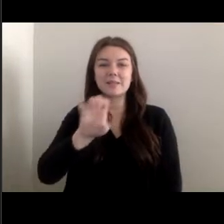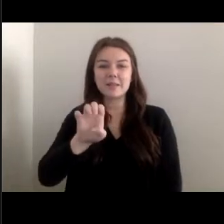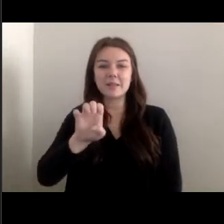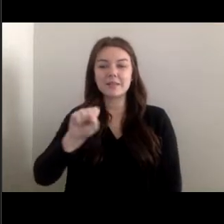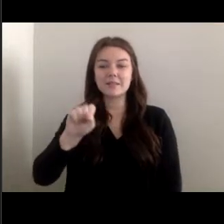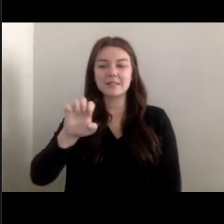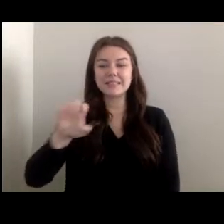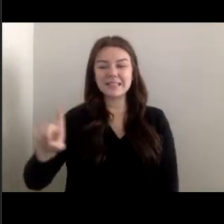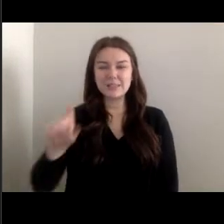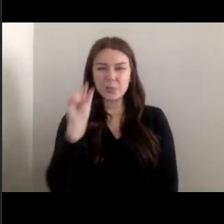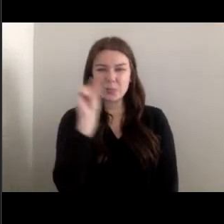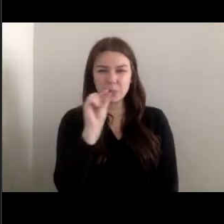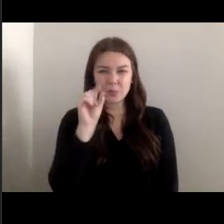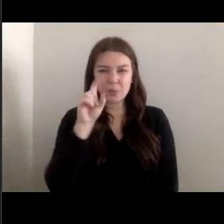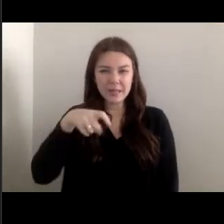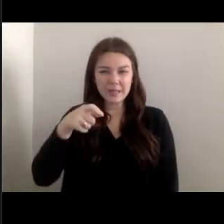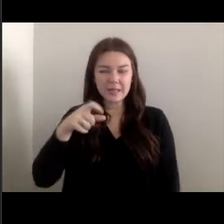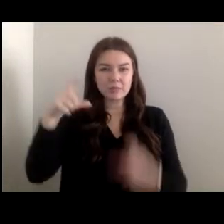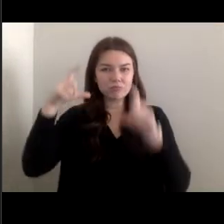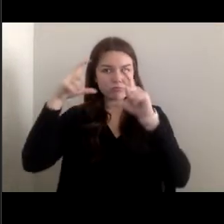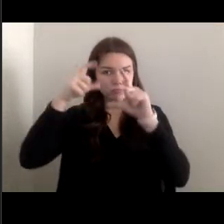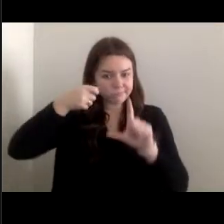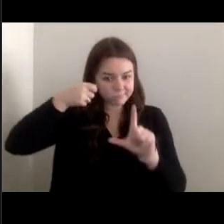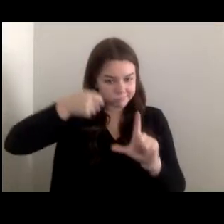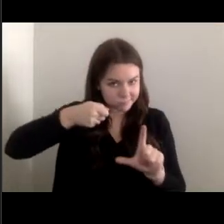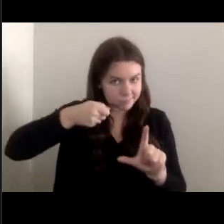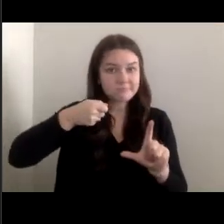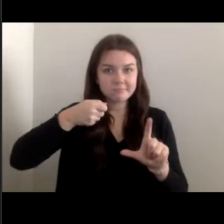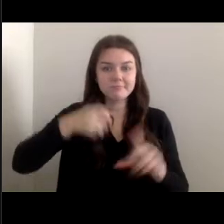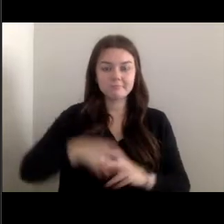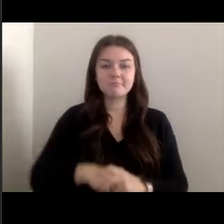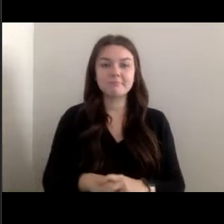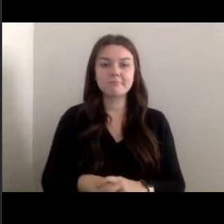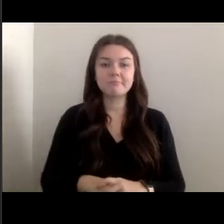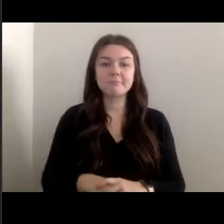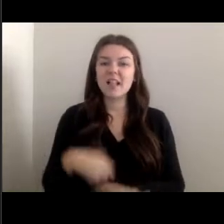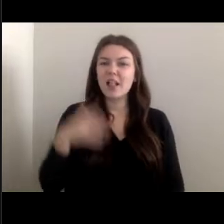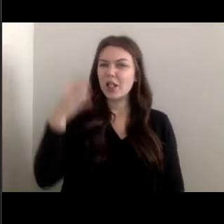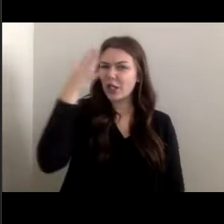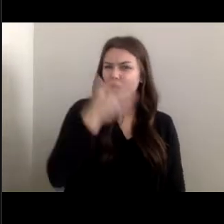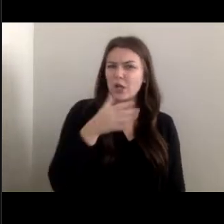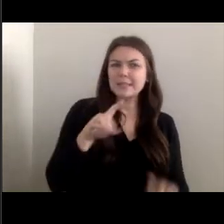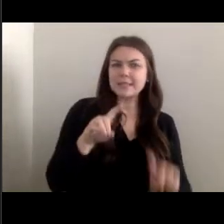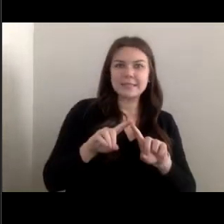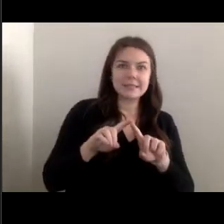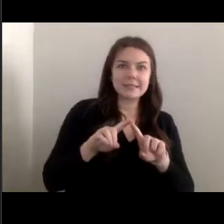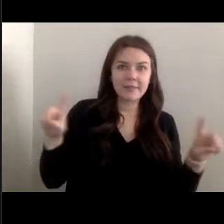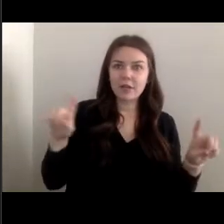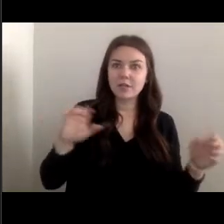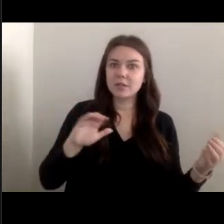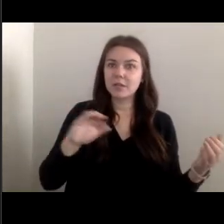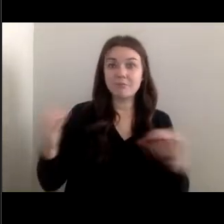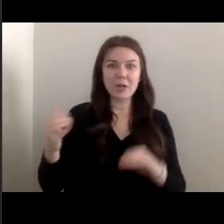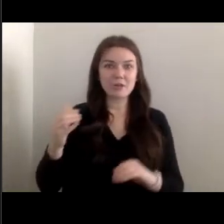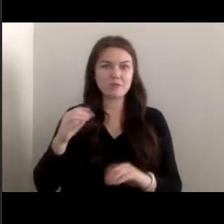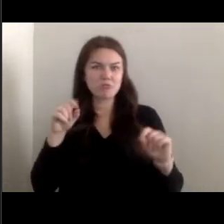And what makes crab larvae, larvae is that they actually look a lot different than the crab we just saw.